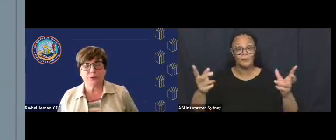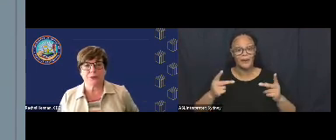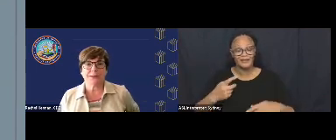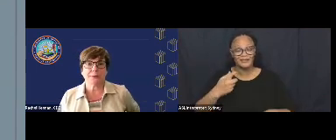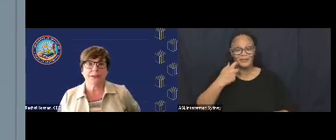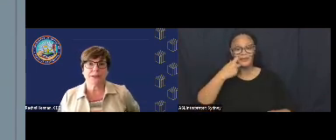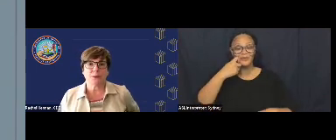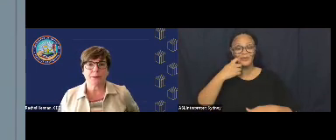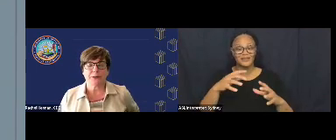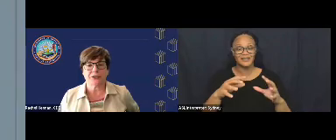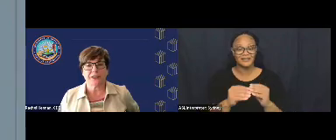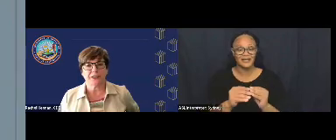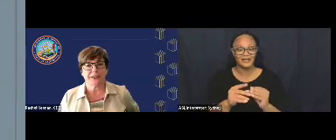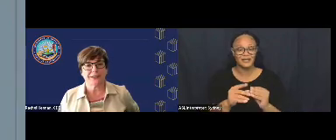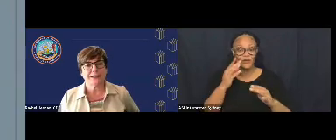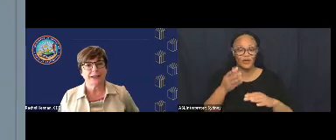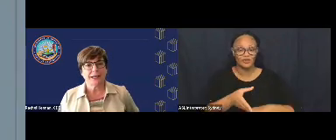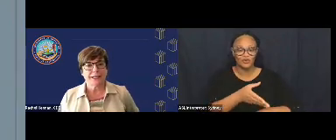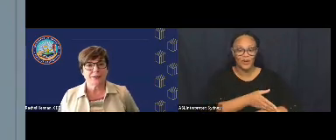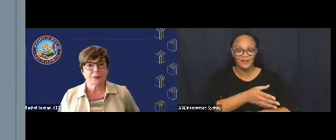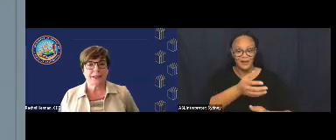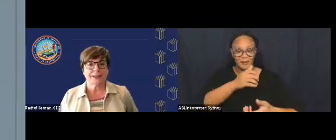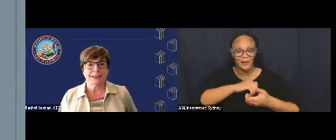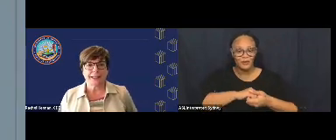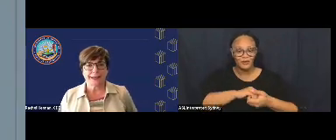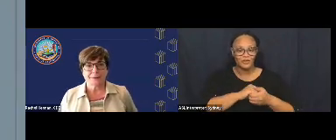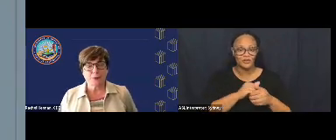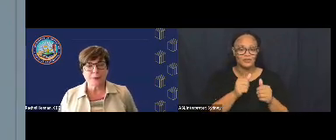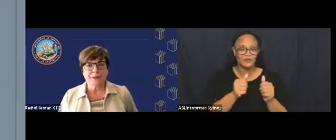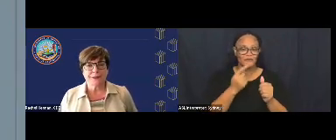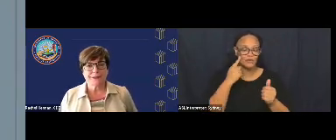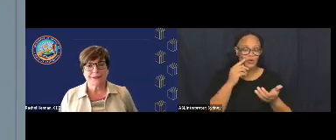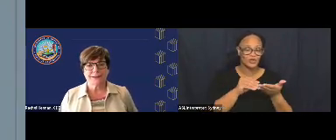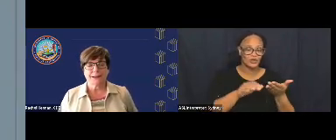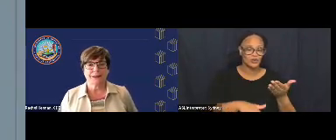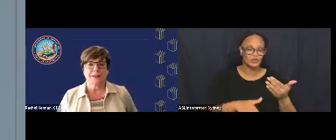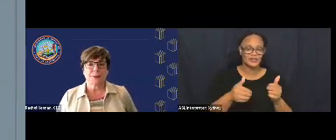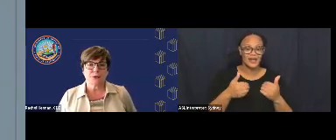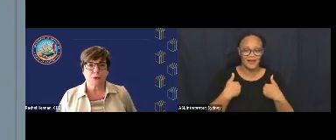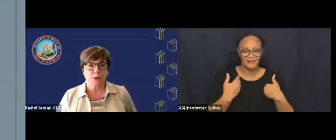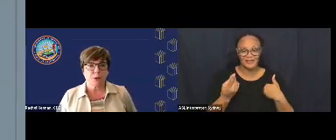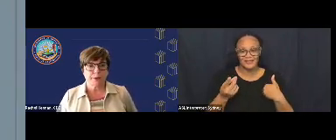students with disabilities webinar series. It's been a few months since I last spoke to you all,